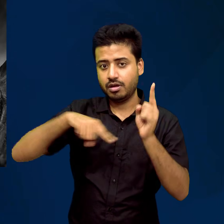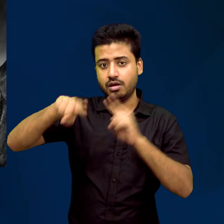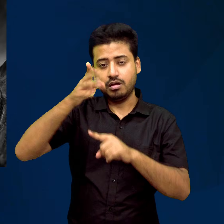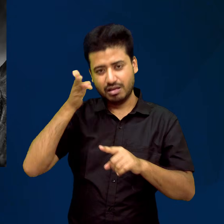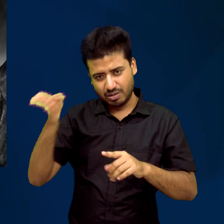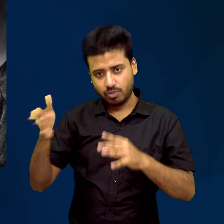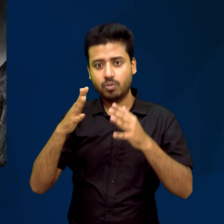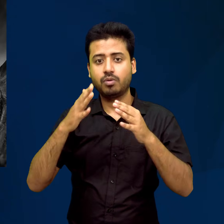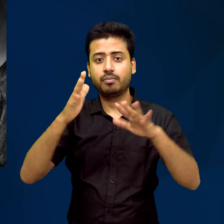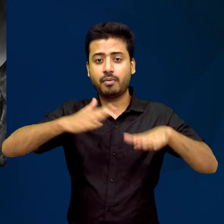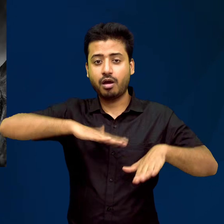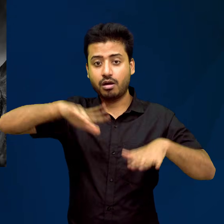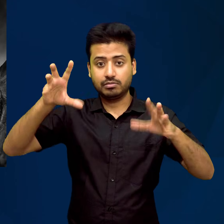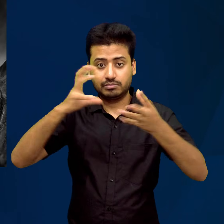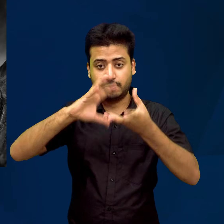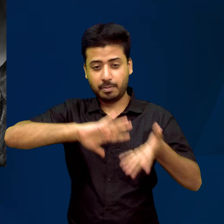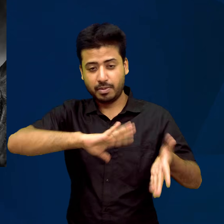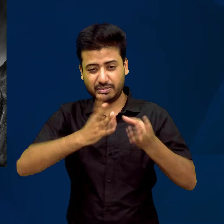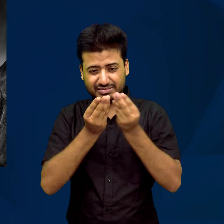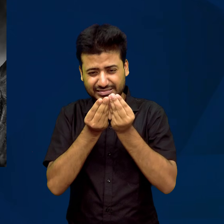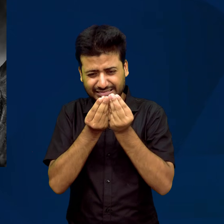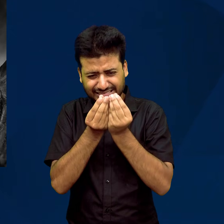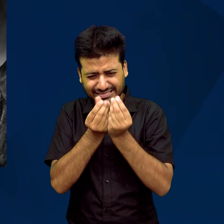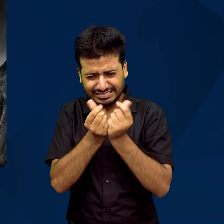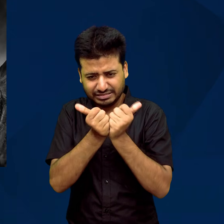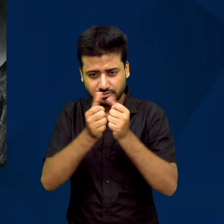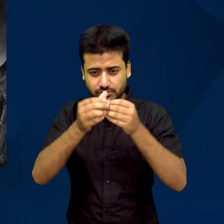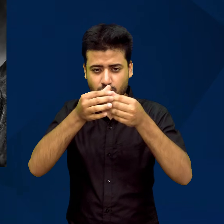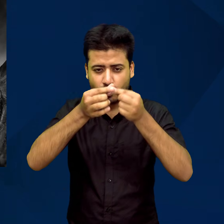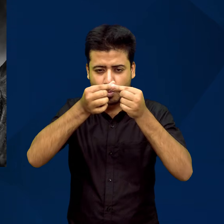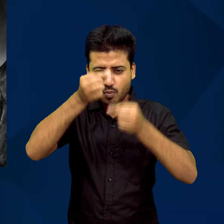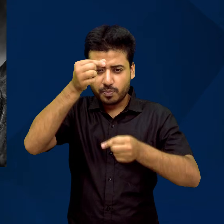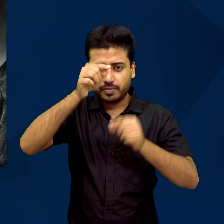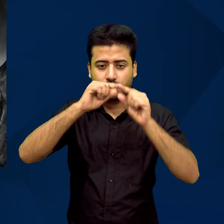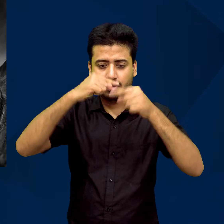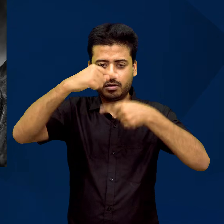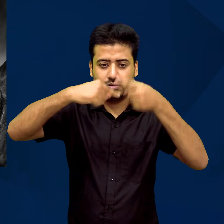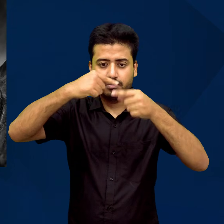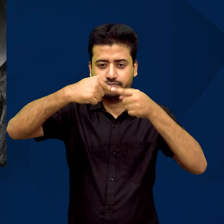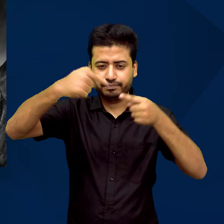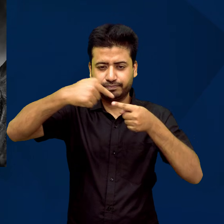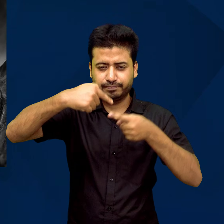often derived from materials like compacted charcoal or graphite to conduct electricity